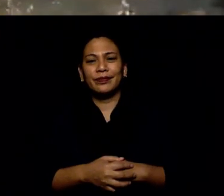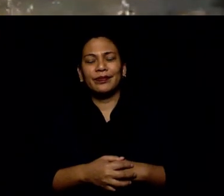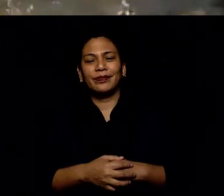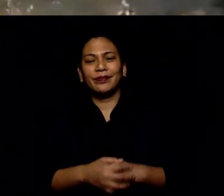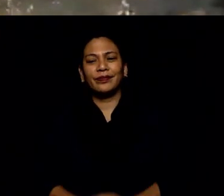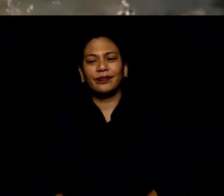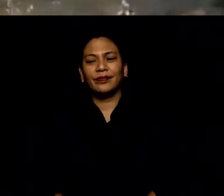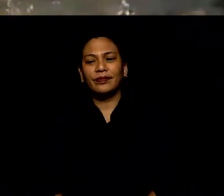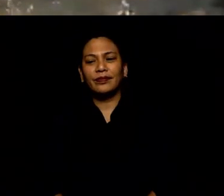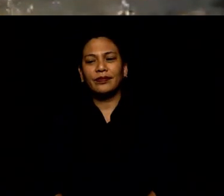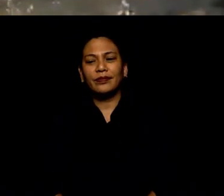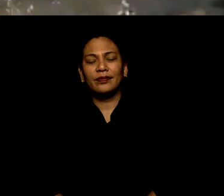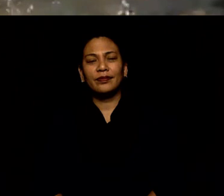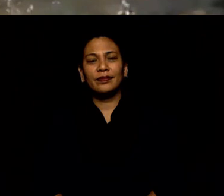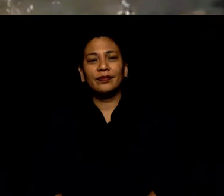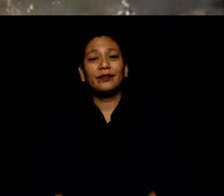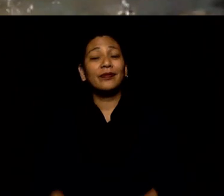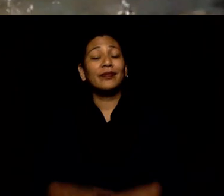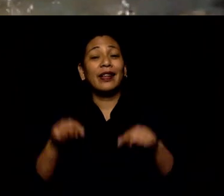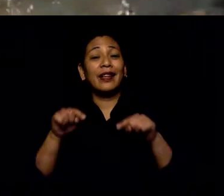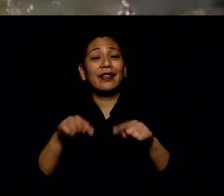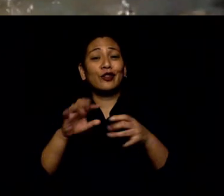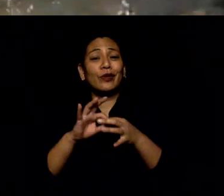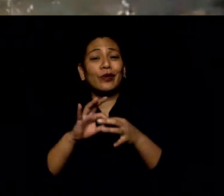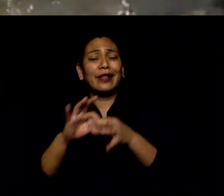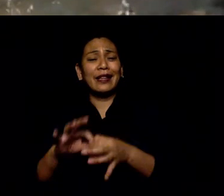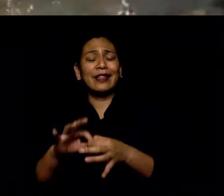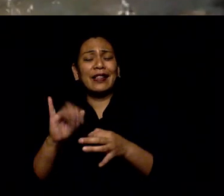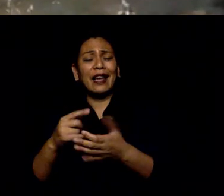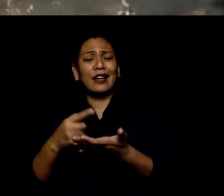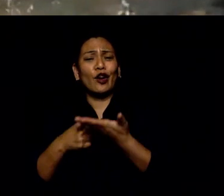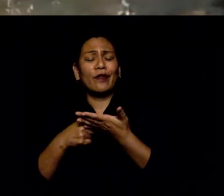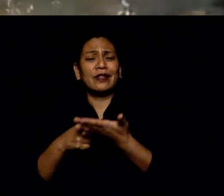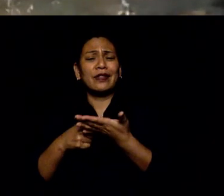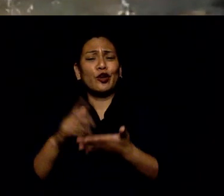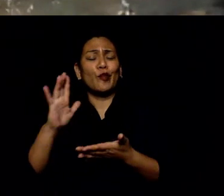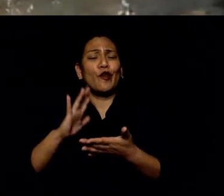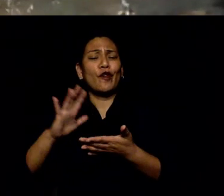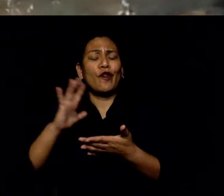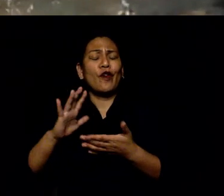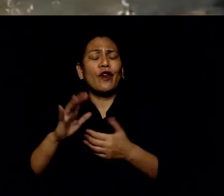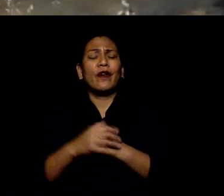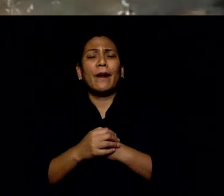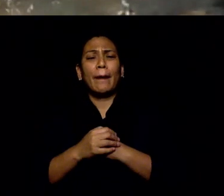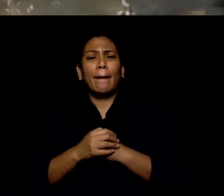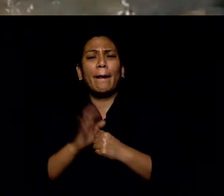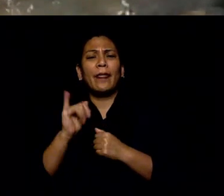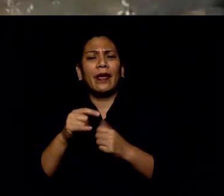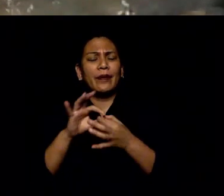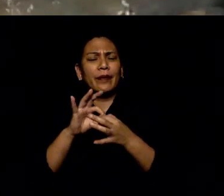This ties into, um, I think the conversation we had before that was, um, about systemic racism.